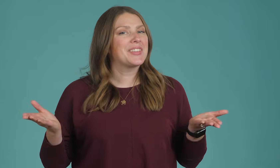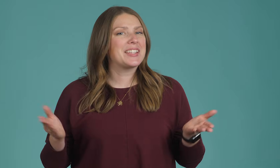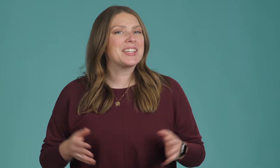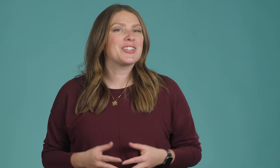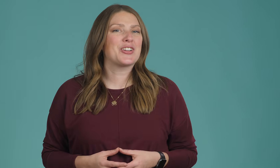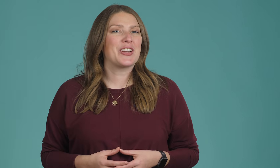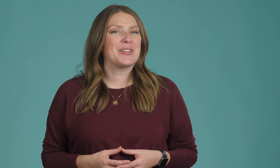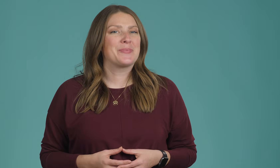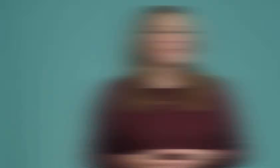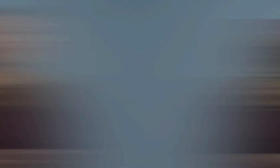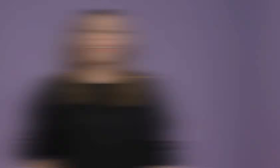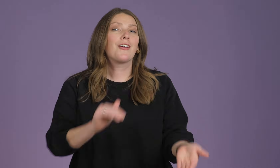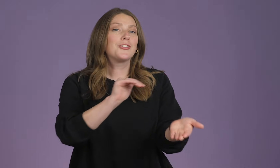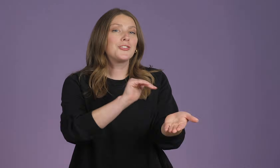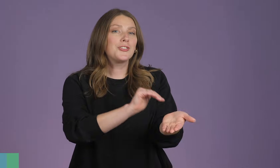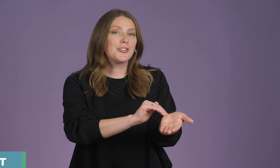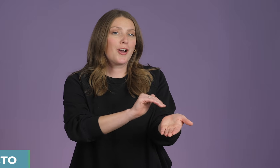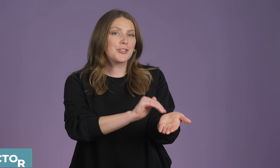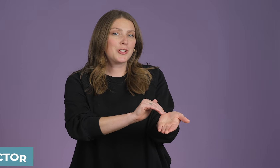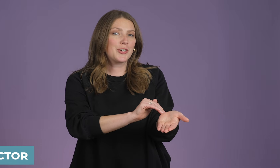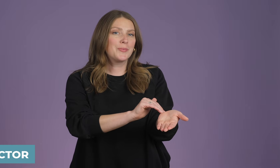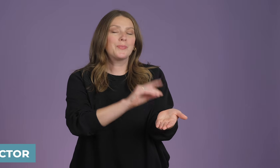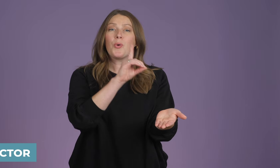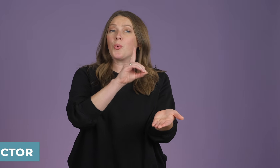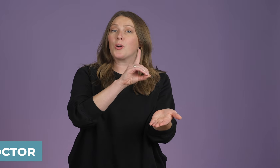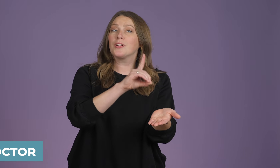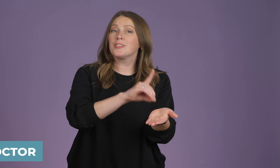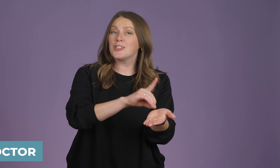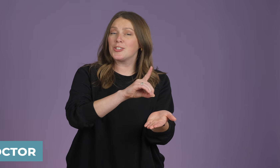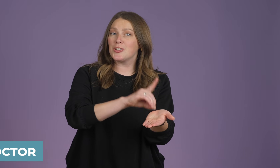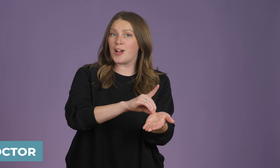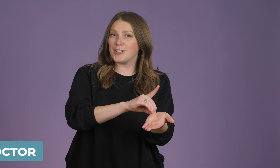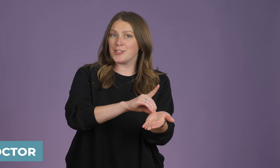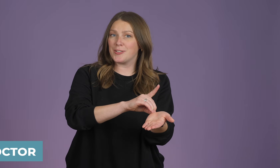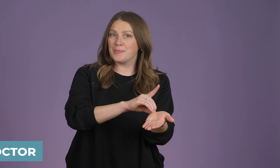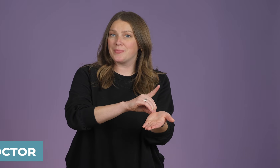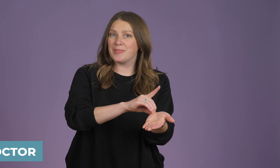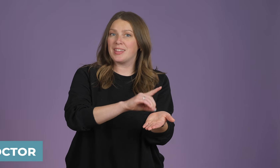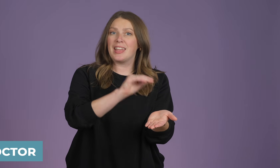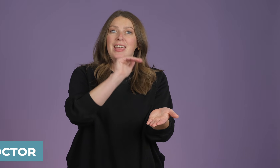Let's get started. Doctor or doctor.